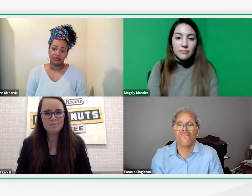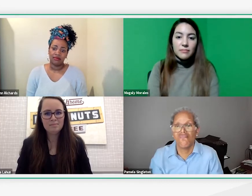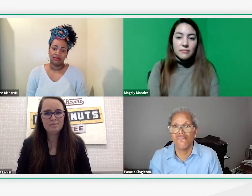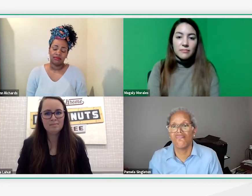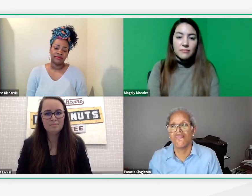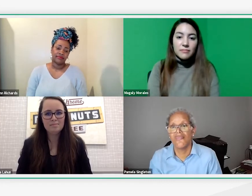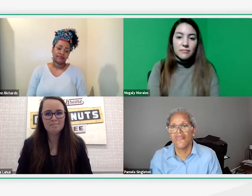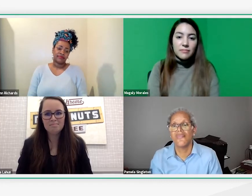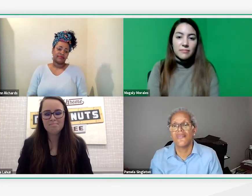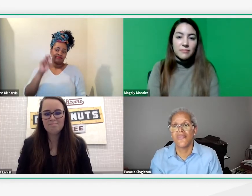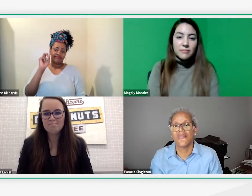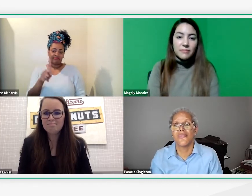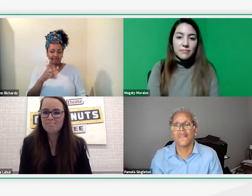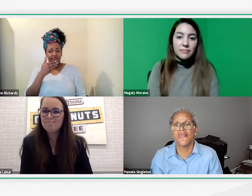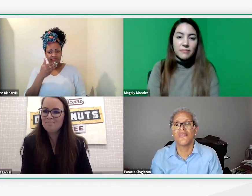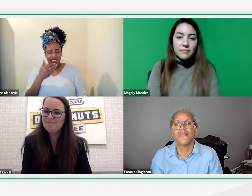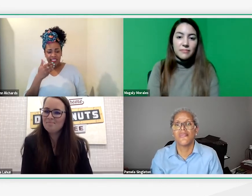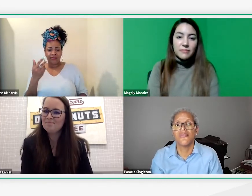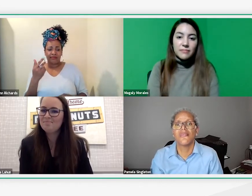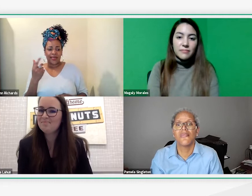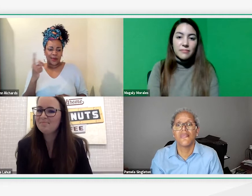figure out a budget. >>ROXANN RICHARDS: